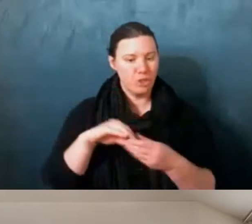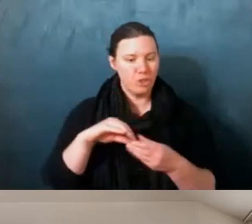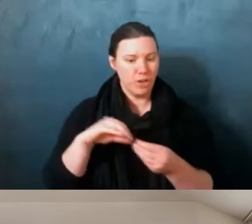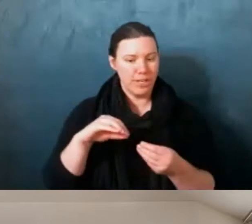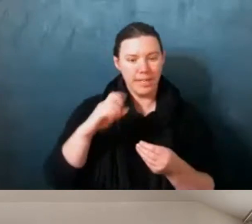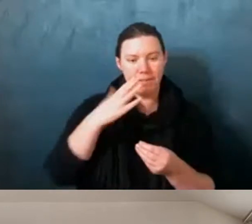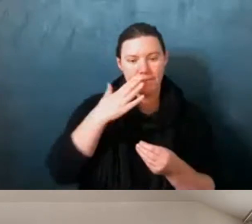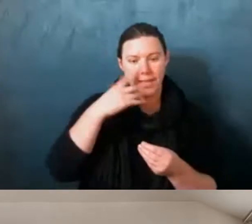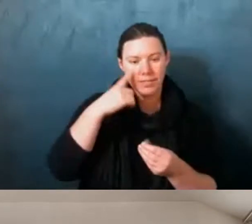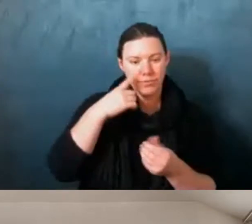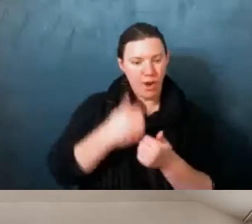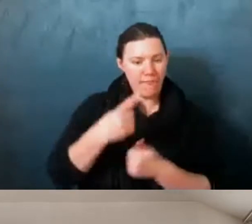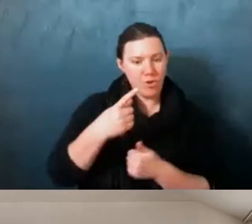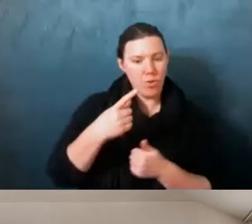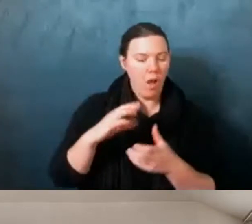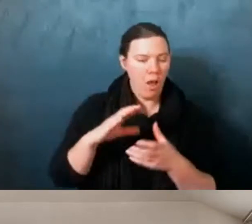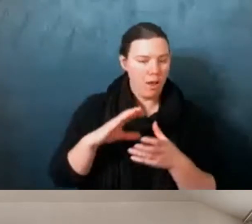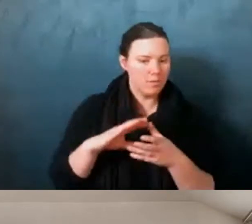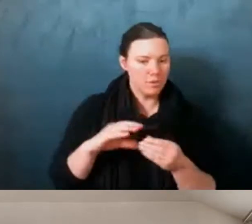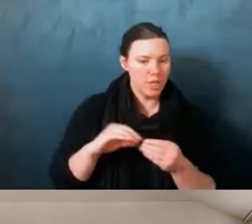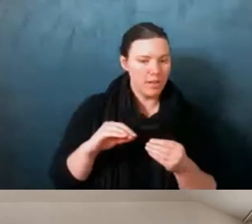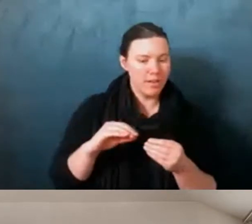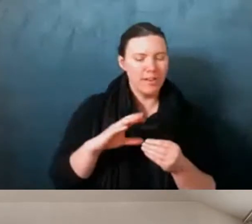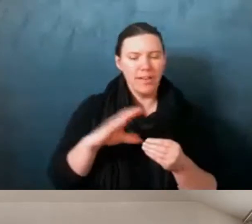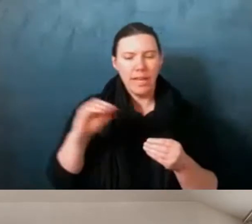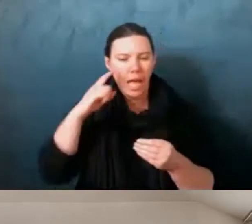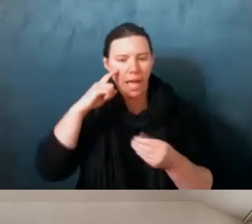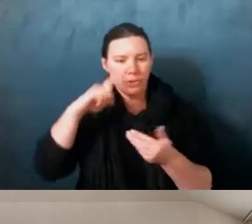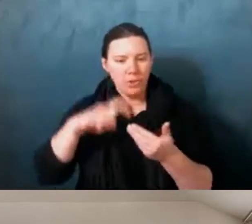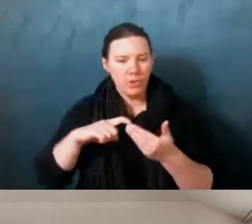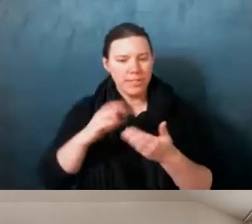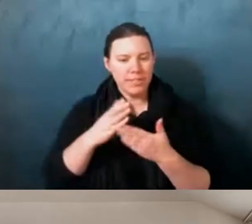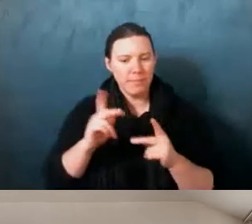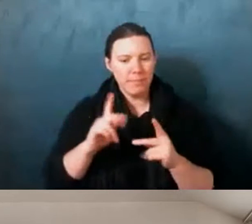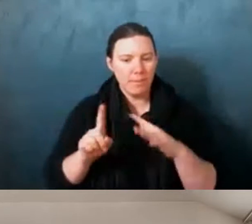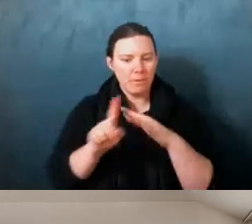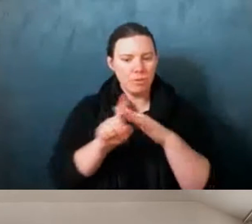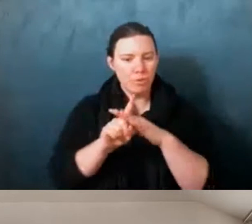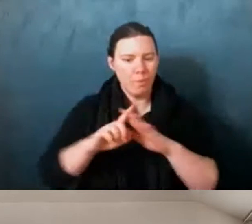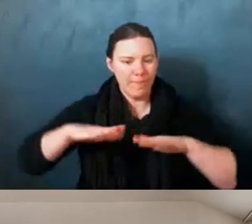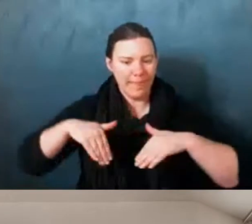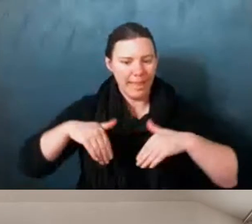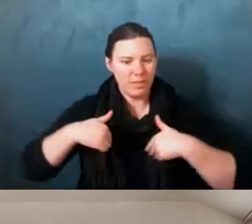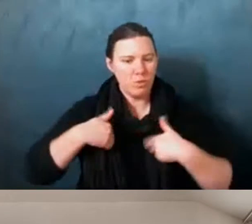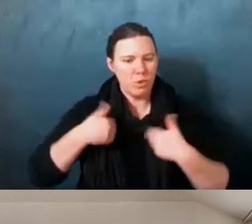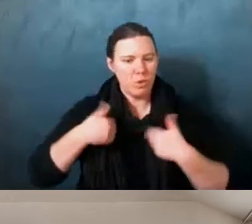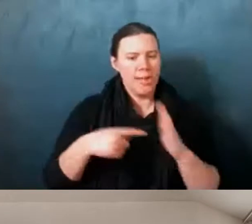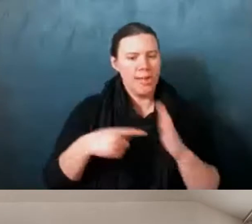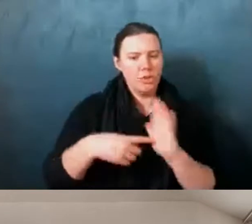if we could take a moment to pop up the slide again and kind of go over what information we're kind of looking for today.